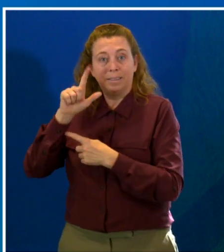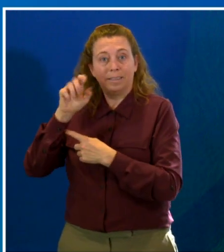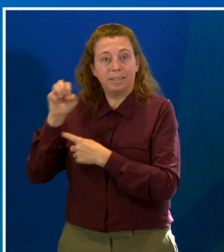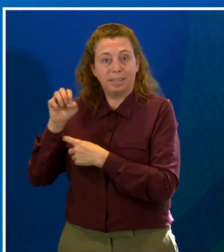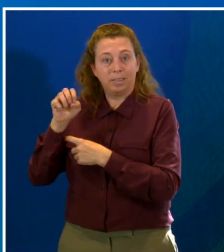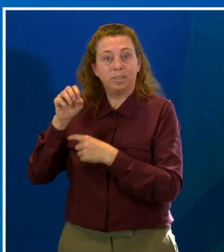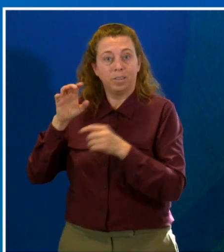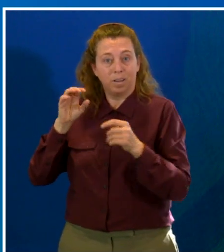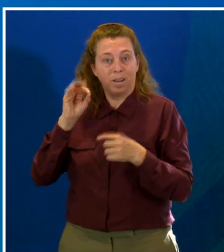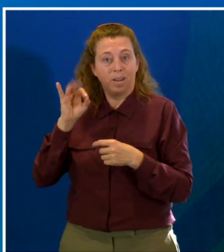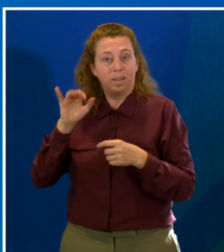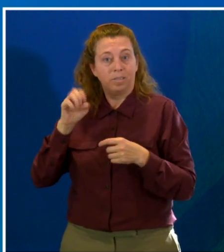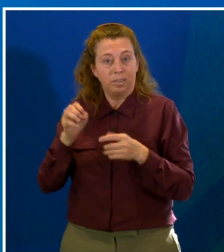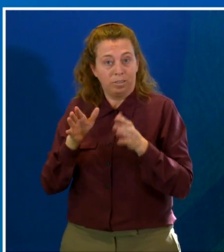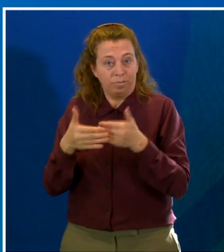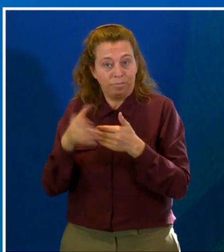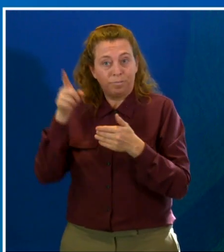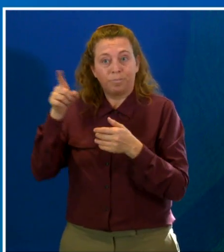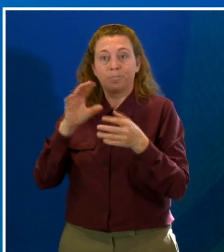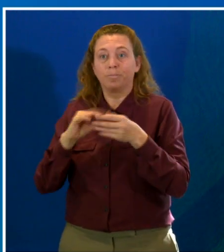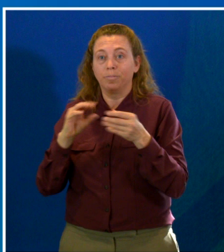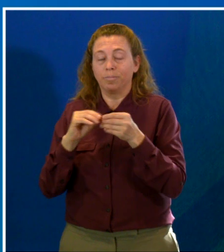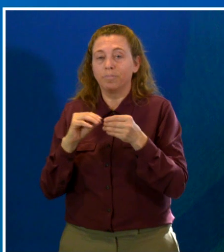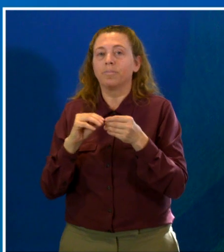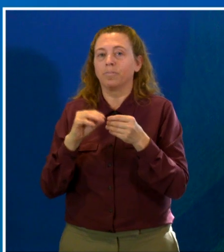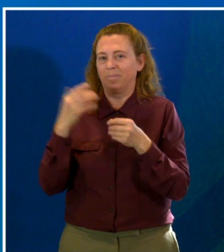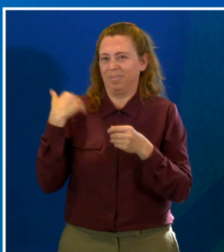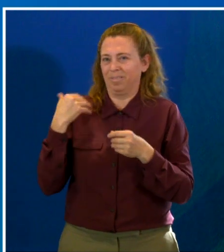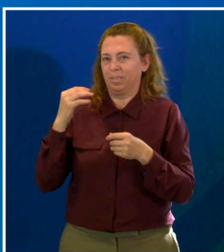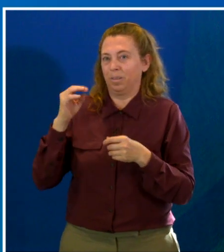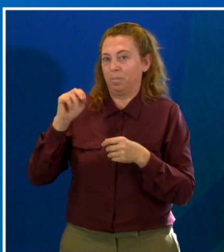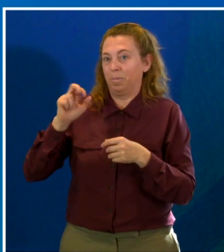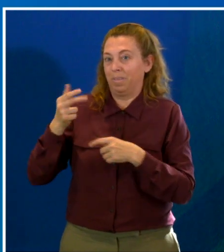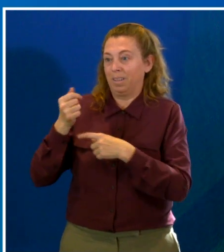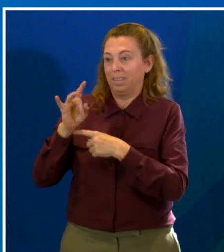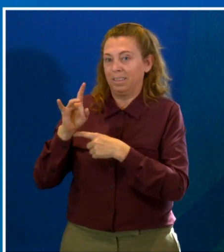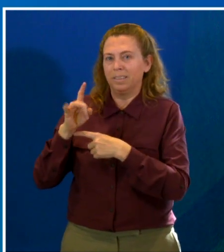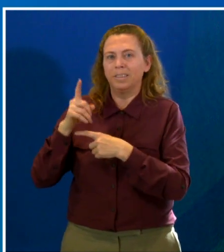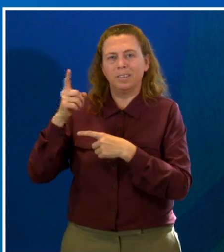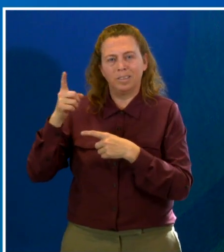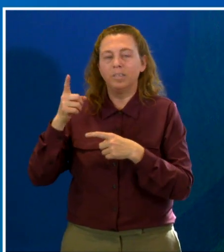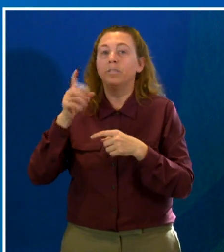moratorium through June 30, 2021 to help residents still